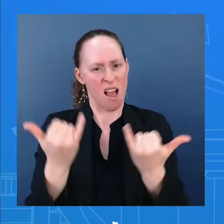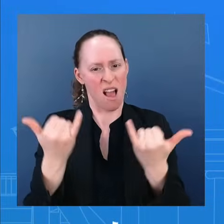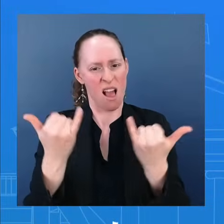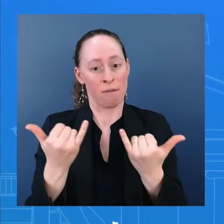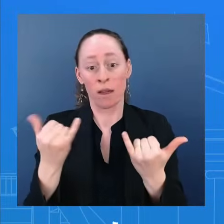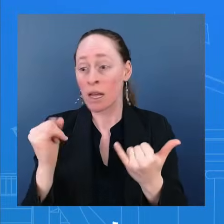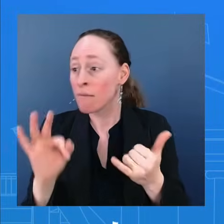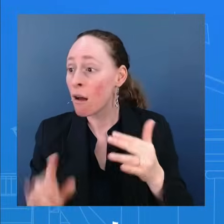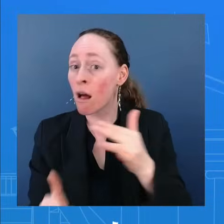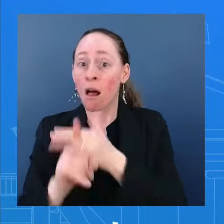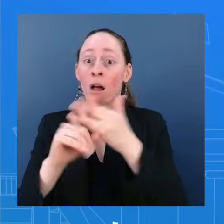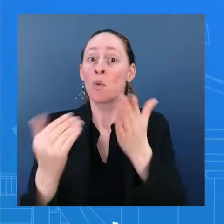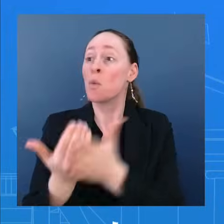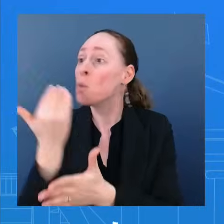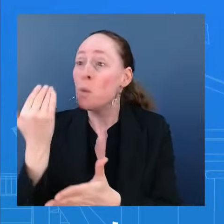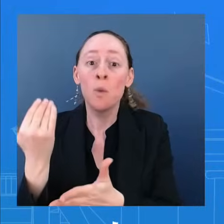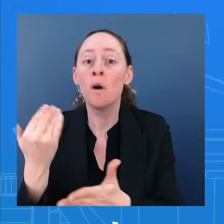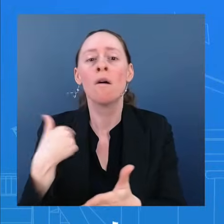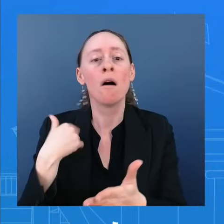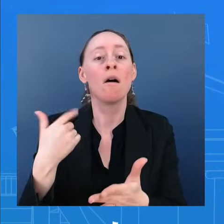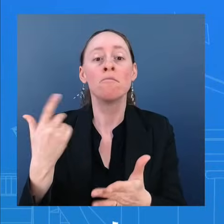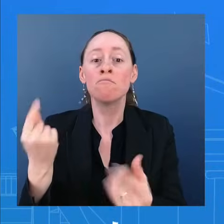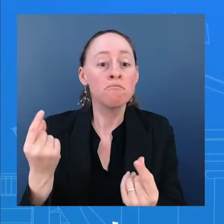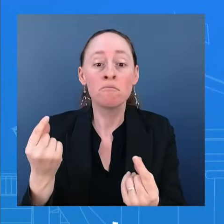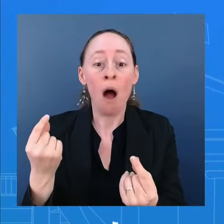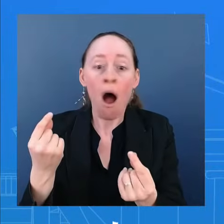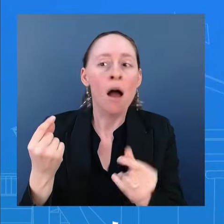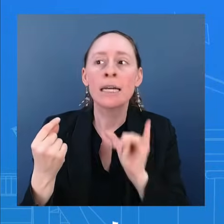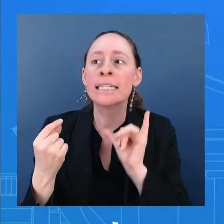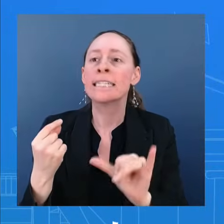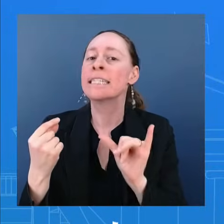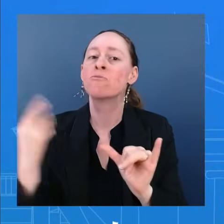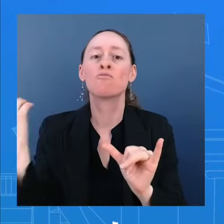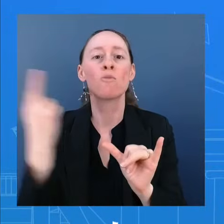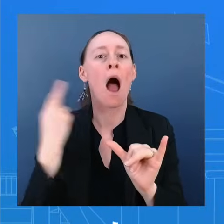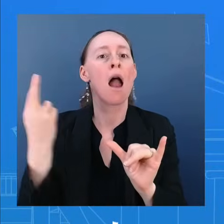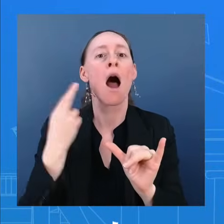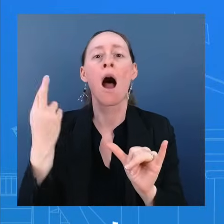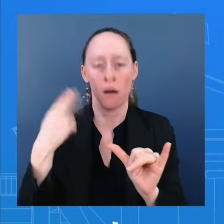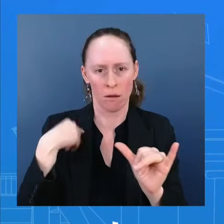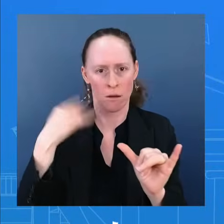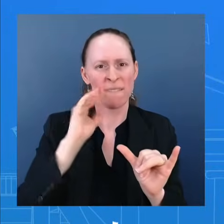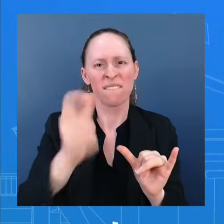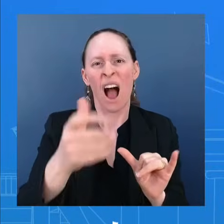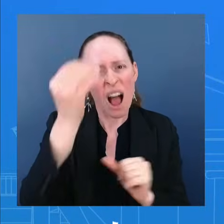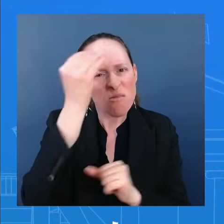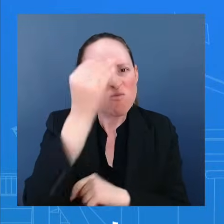that characterization, then, my goodness, you know, we'll be the first ones to let you know. But right now, there's just no indication